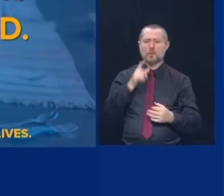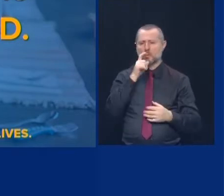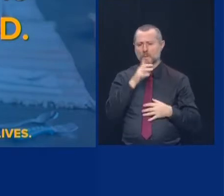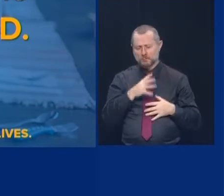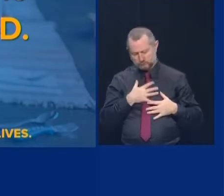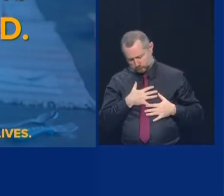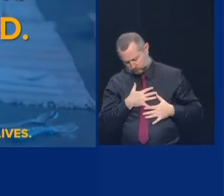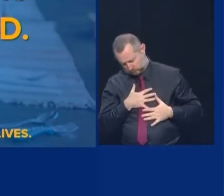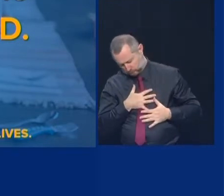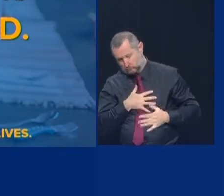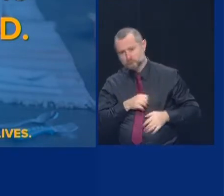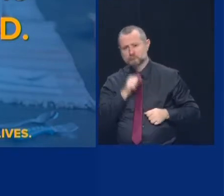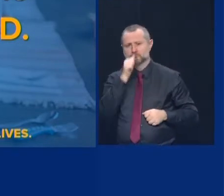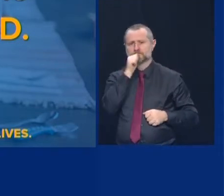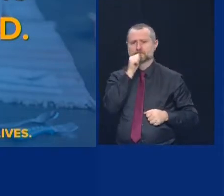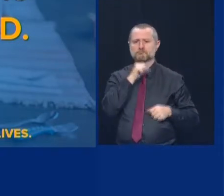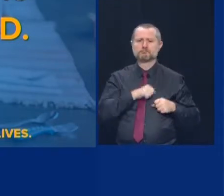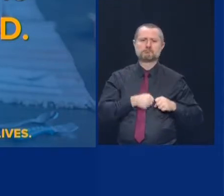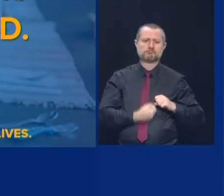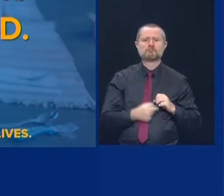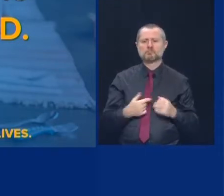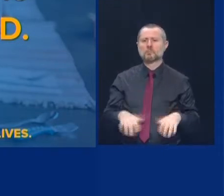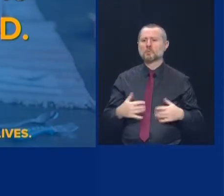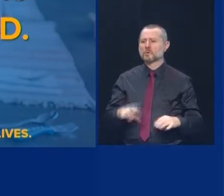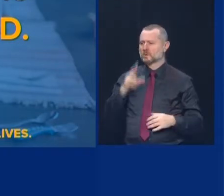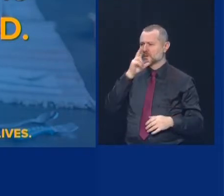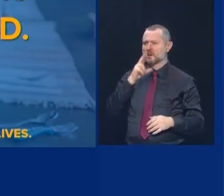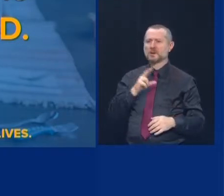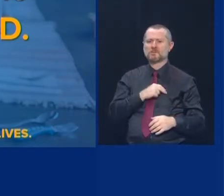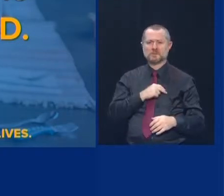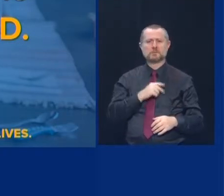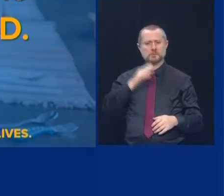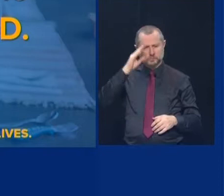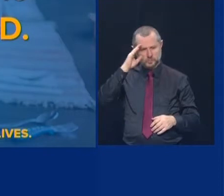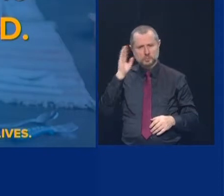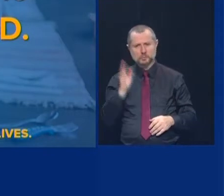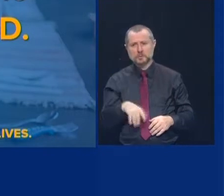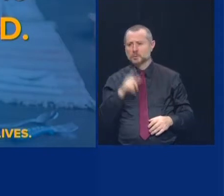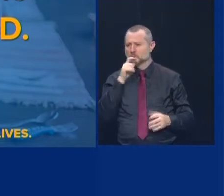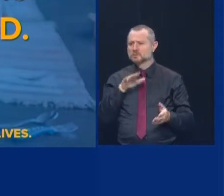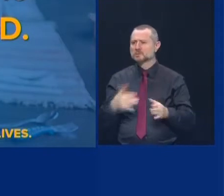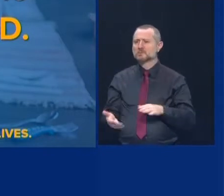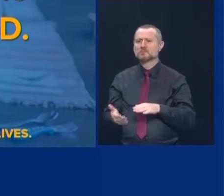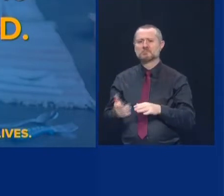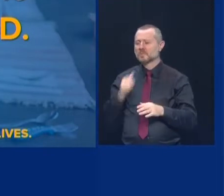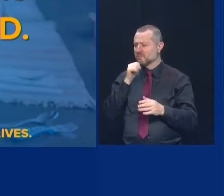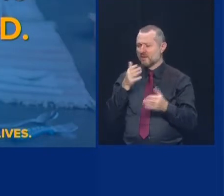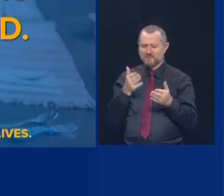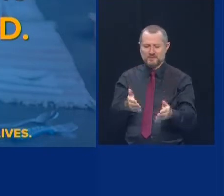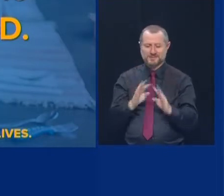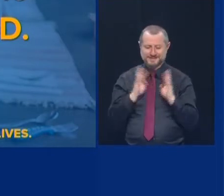BE THANKFUL FOR THAT. HOW ABOUT THE THOUSANDS OF